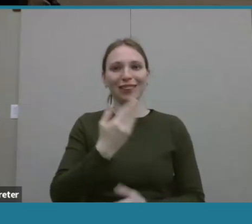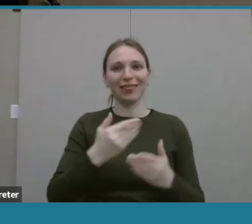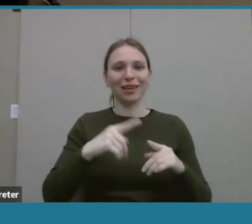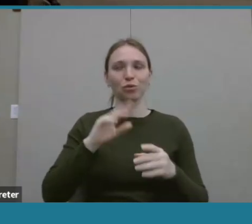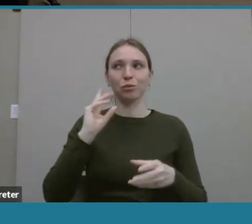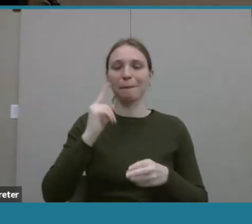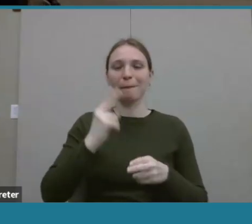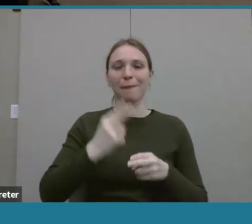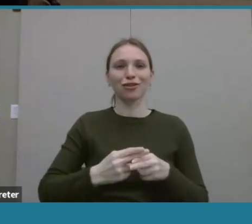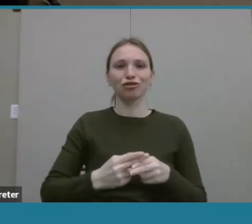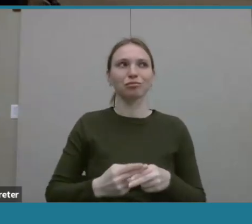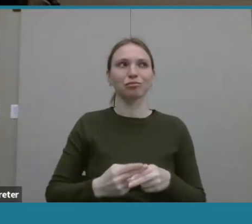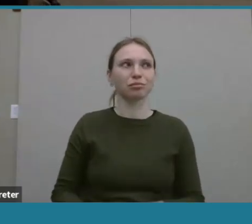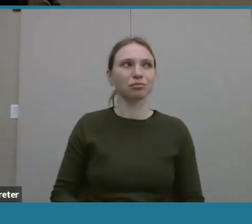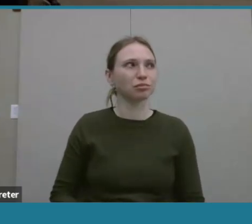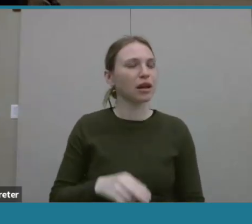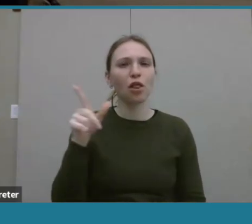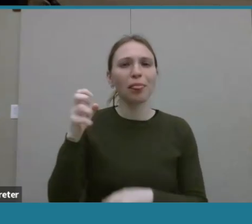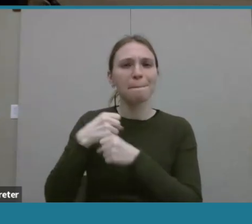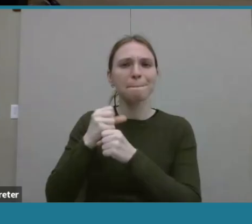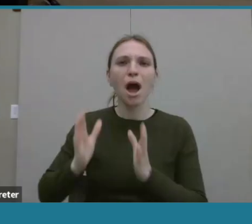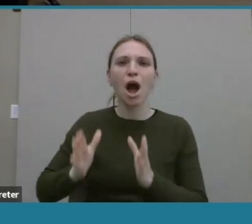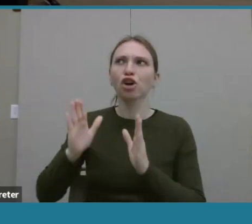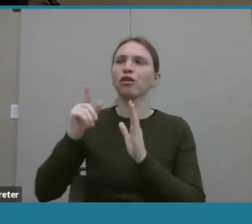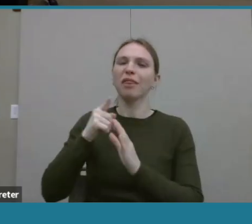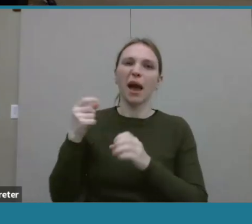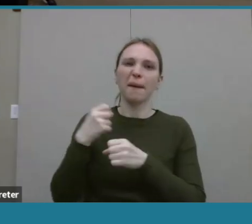Cloverfield makes excellent, or Clover Nook makes excellent tactile QR codes.